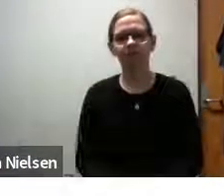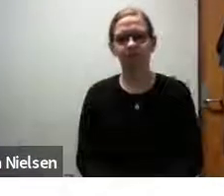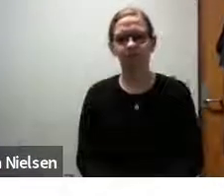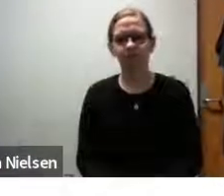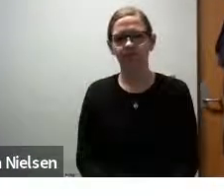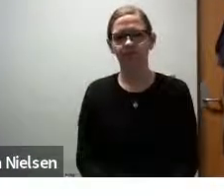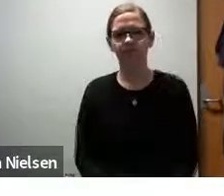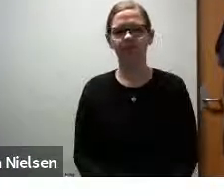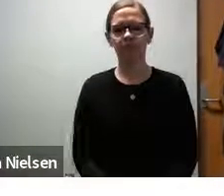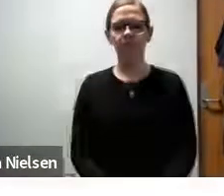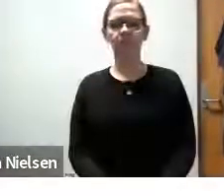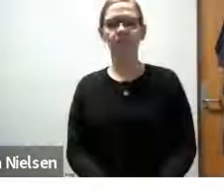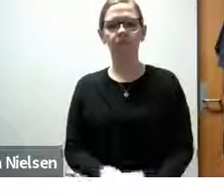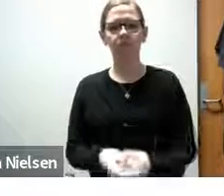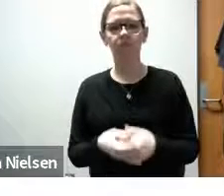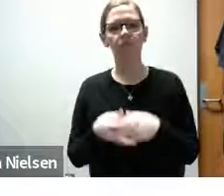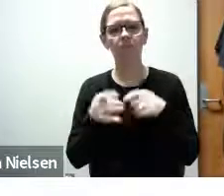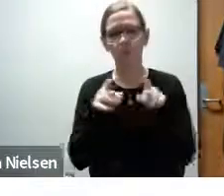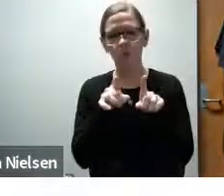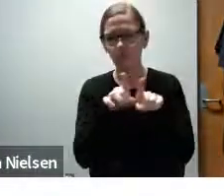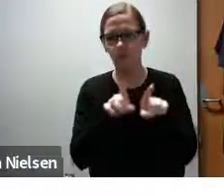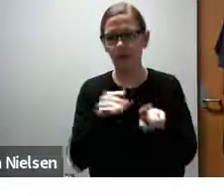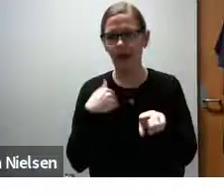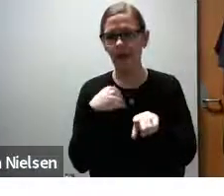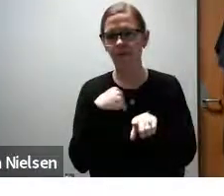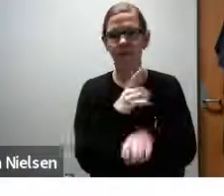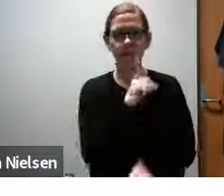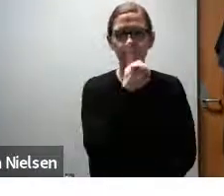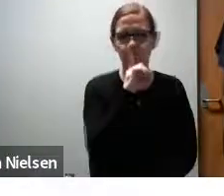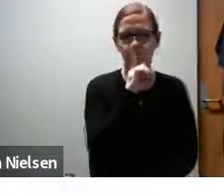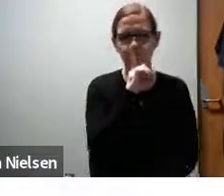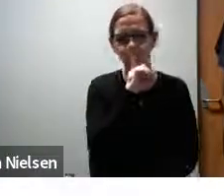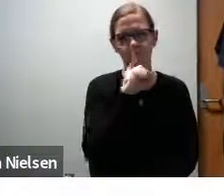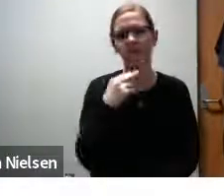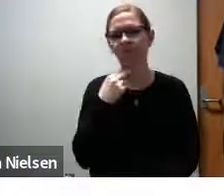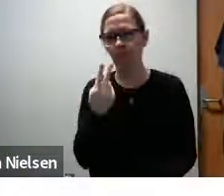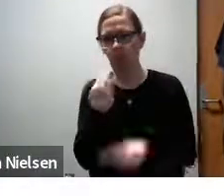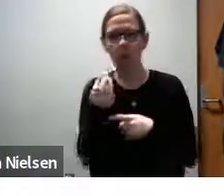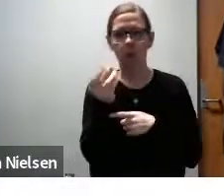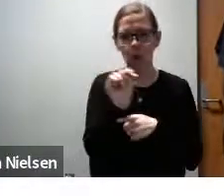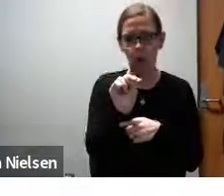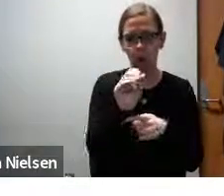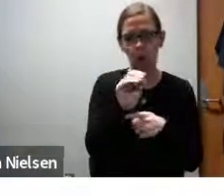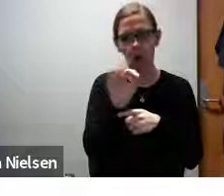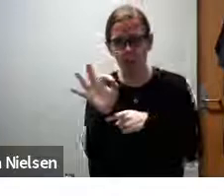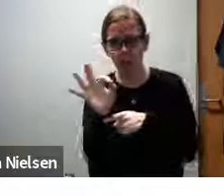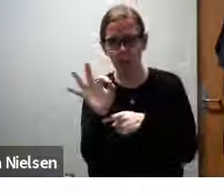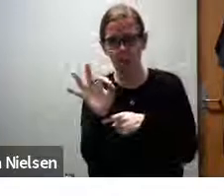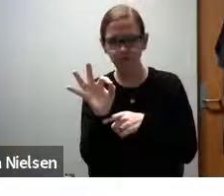Of course, we have the unmute unmute button. This button controls whether you can be heard by the participants.